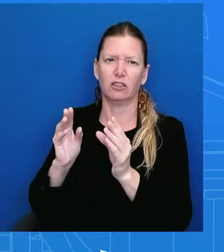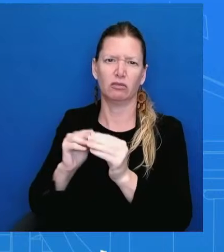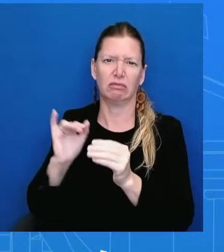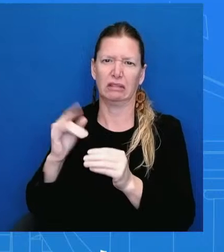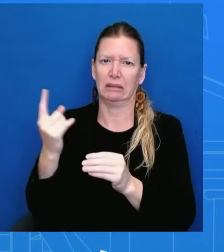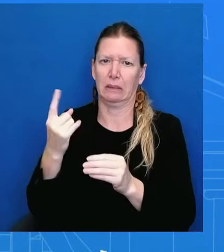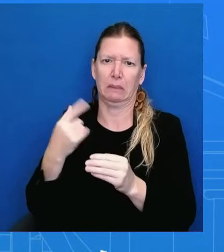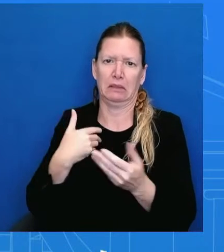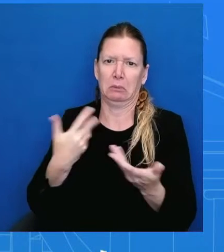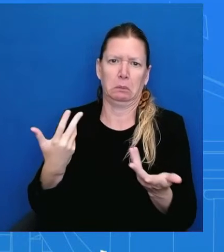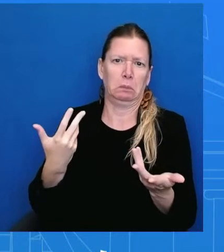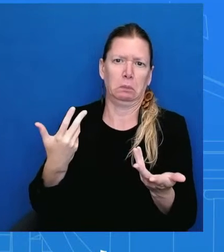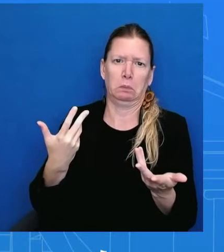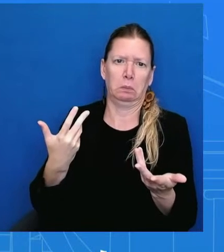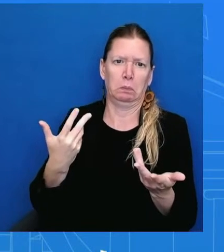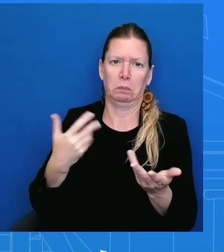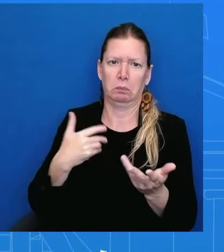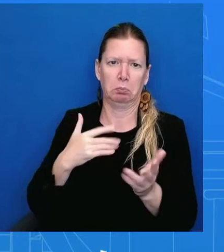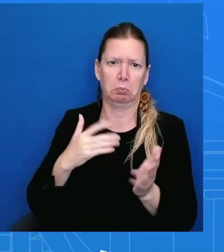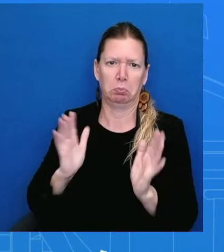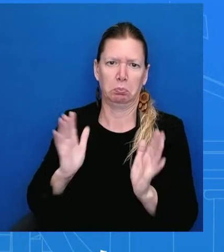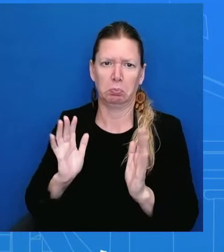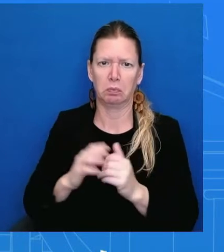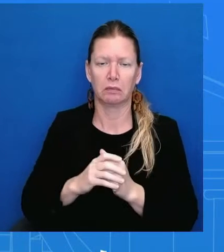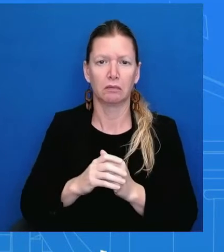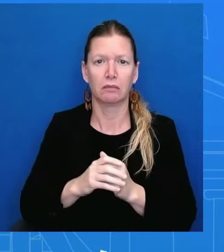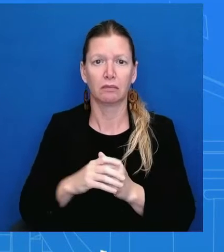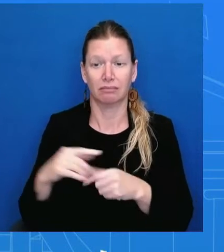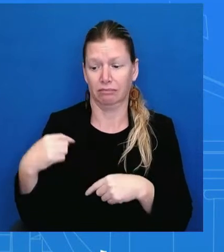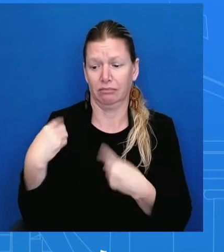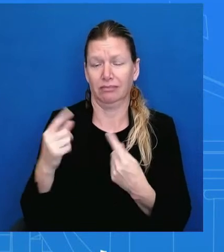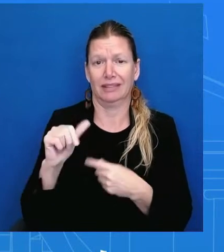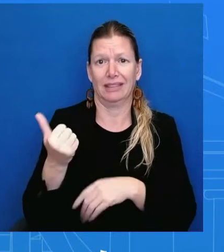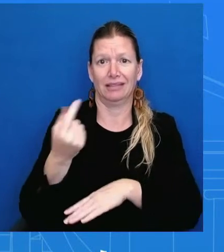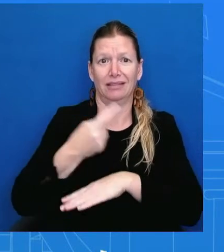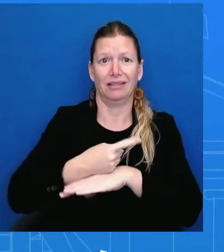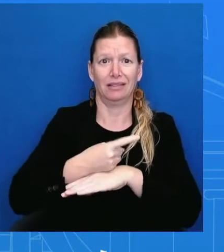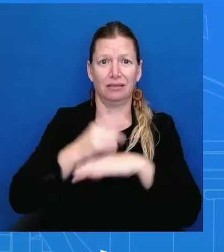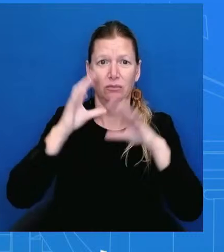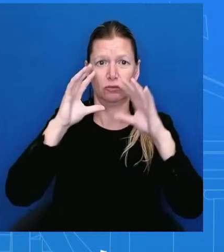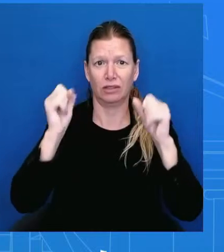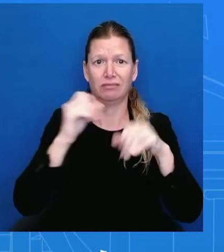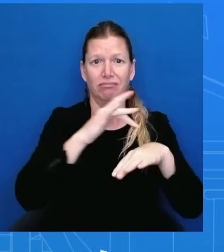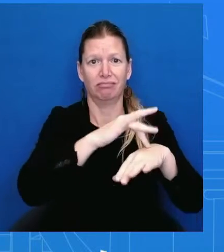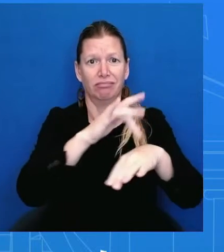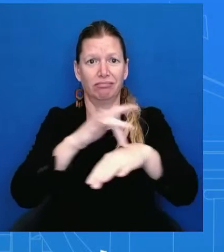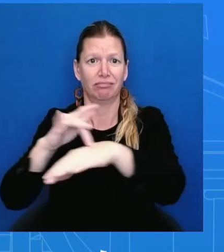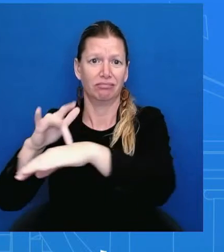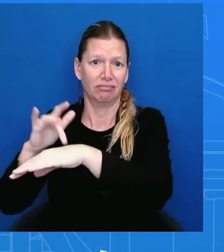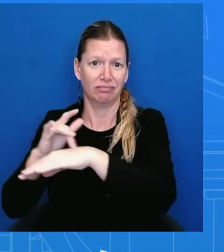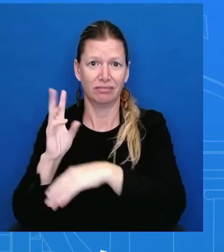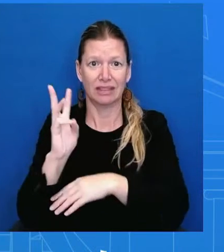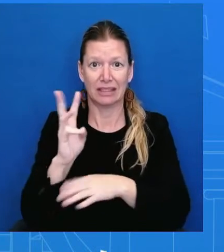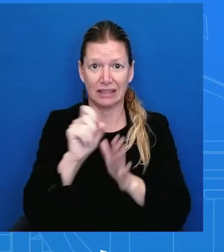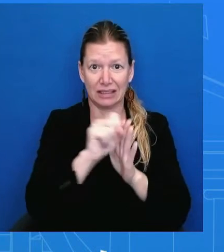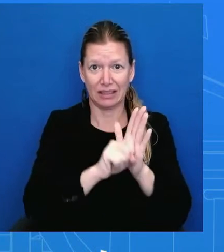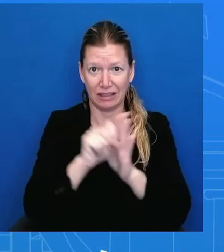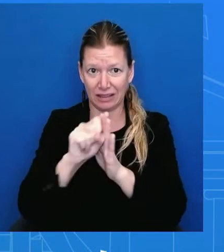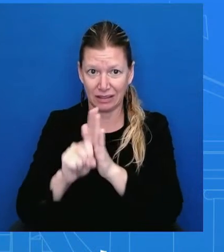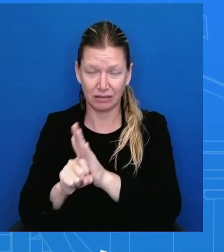Look, in the past 10 days, the president has gone to six states. He has. He's gone to North Carolina, New Jersey, New York, Georgia, Pennsylvania.